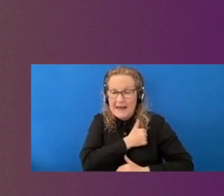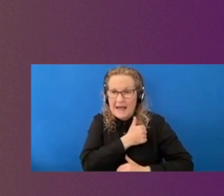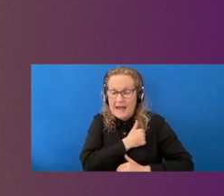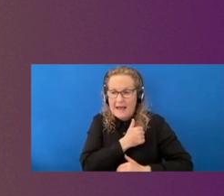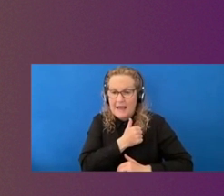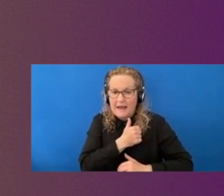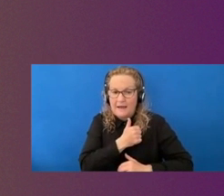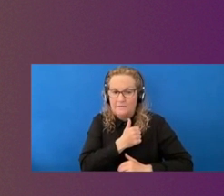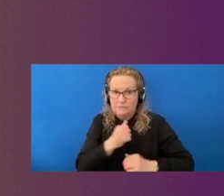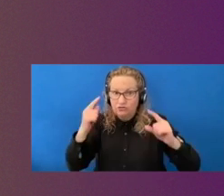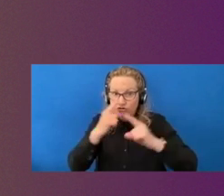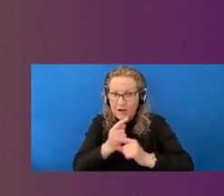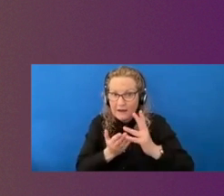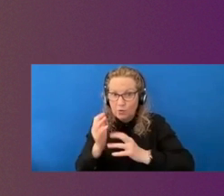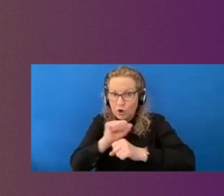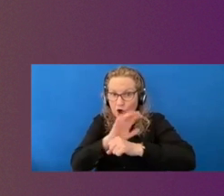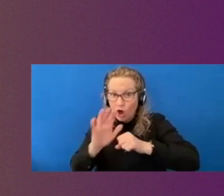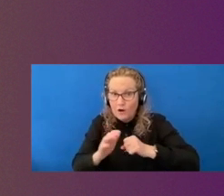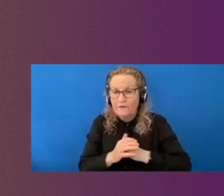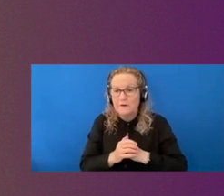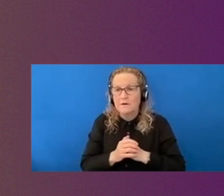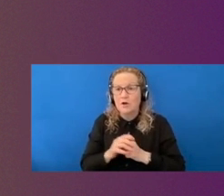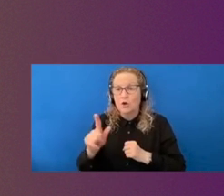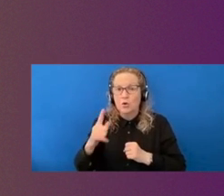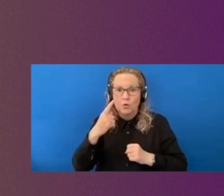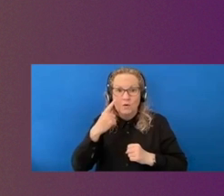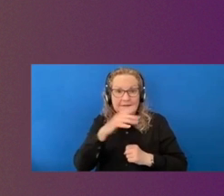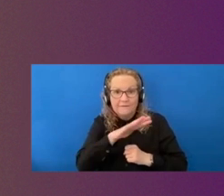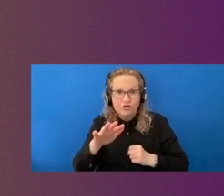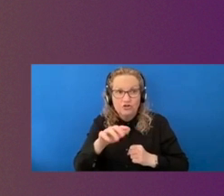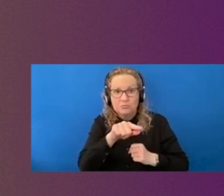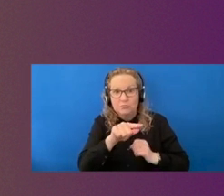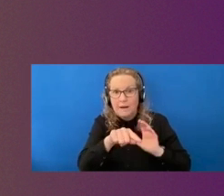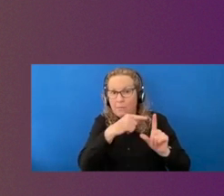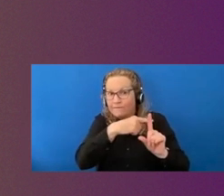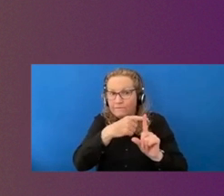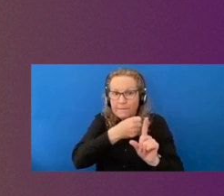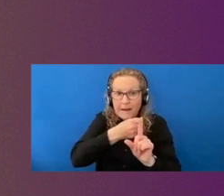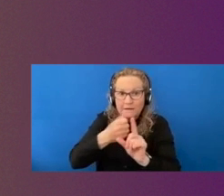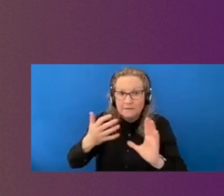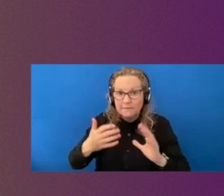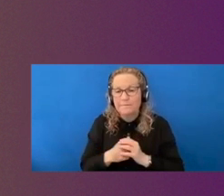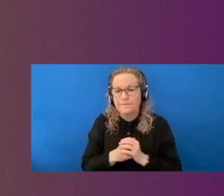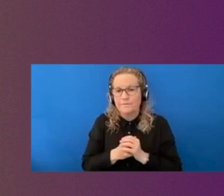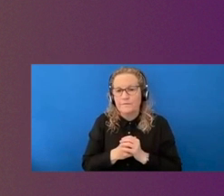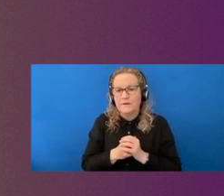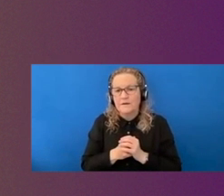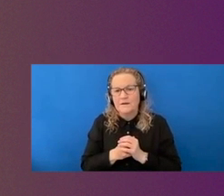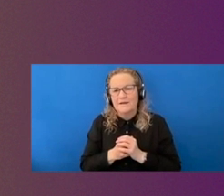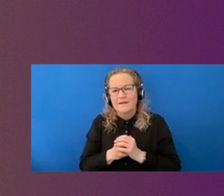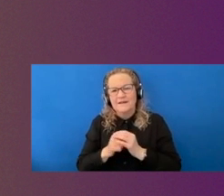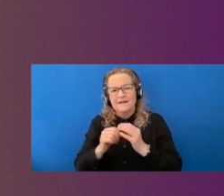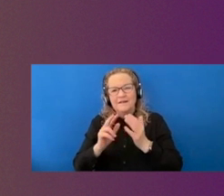seen any positive um impact yes it's very similar to what Julie and Steve said there's positives